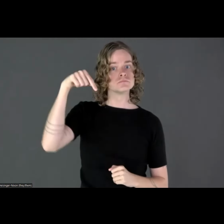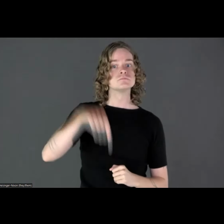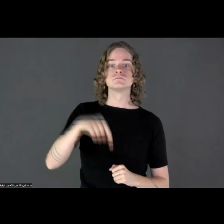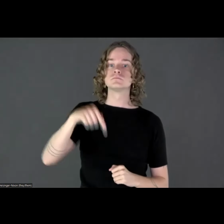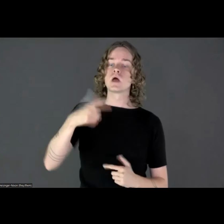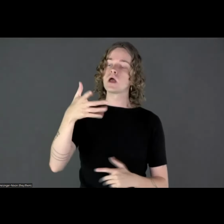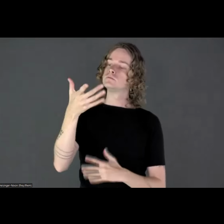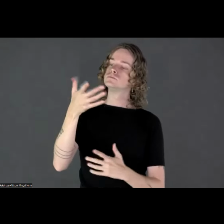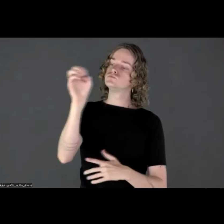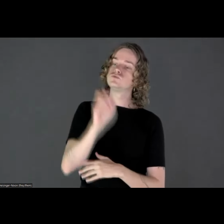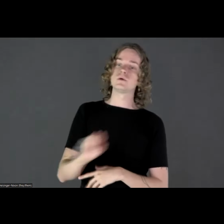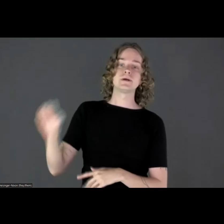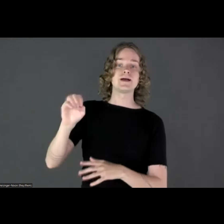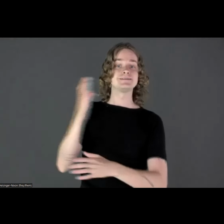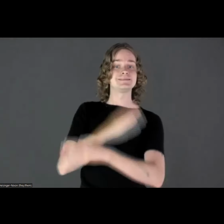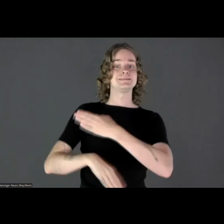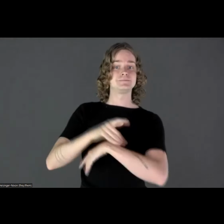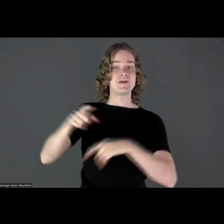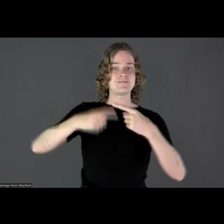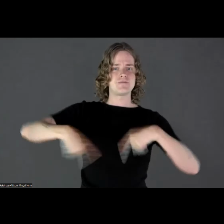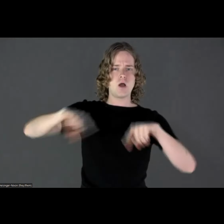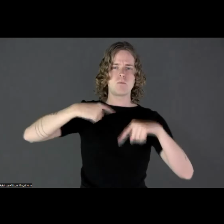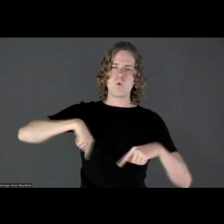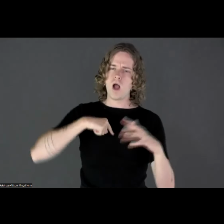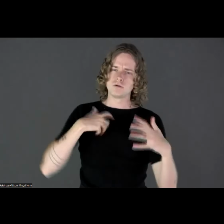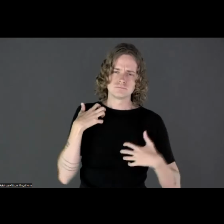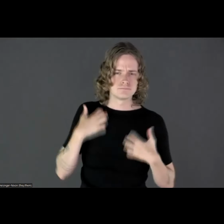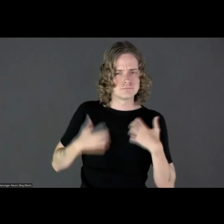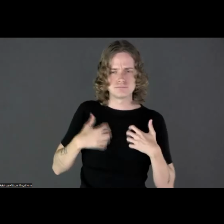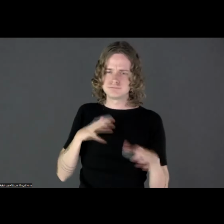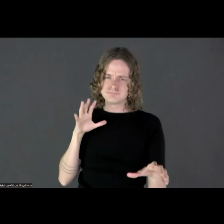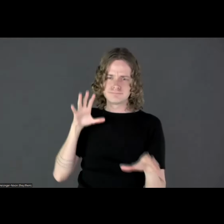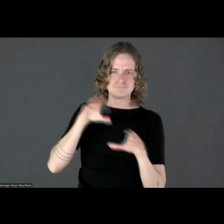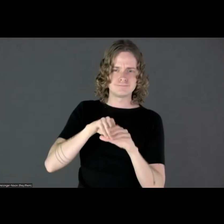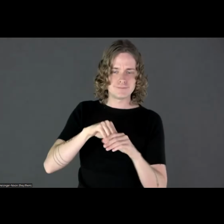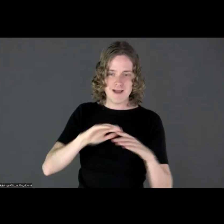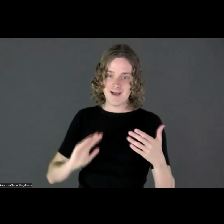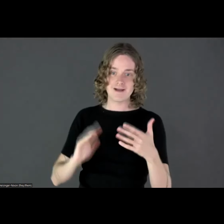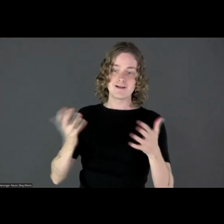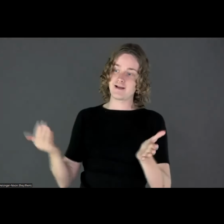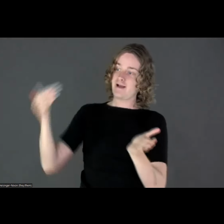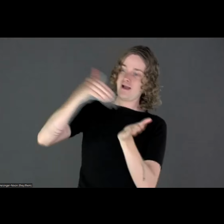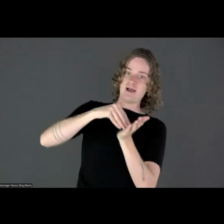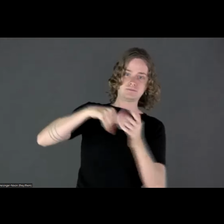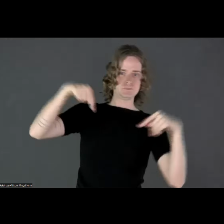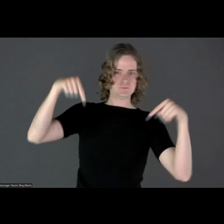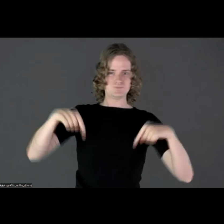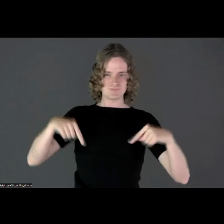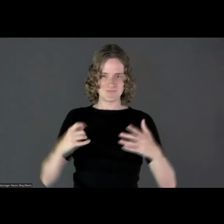and would like to highlight at this early point in proceeding how important it is that we are